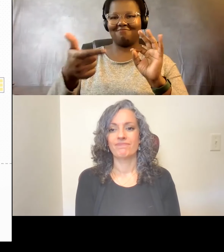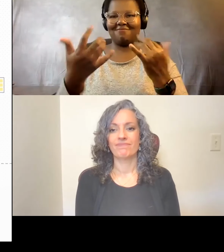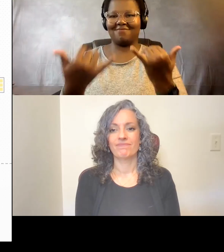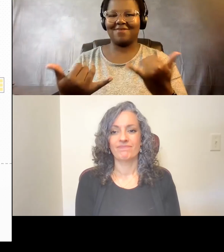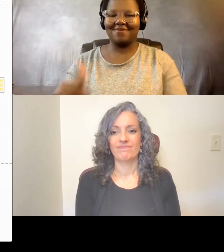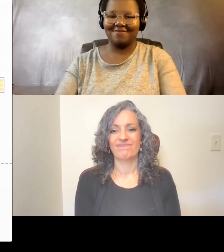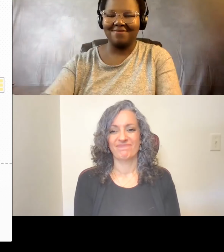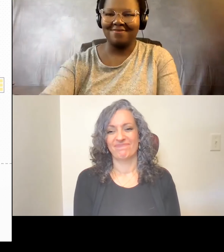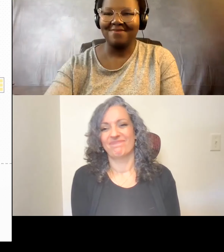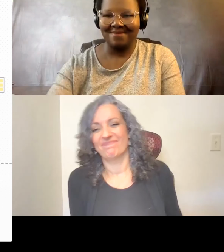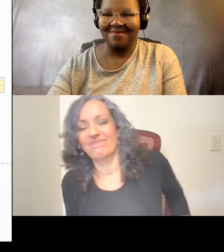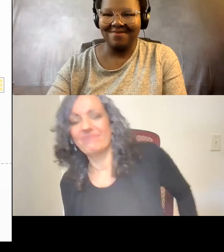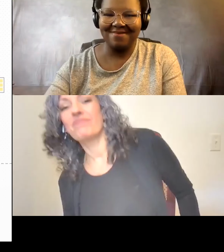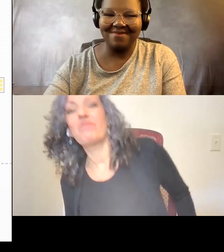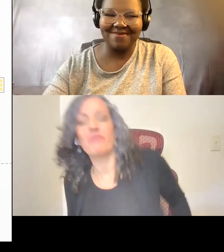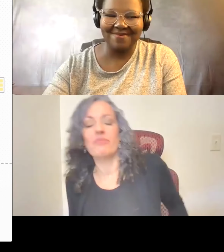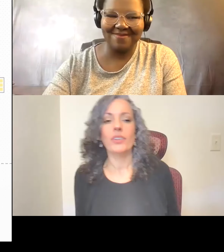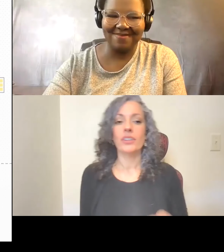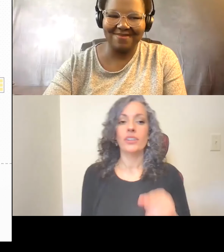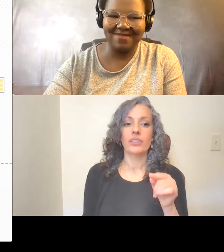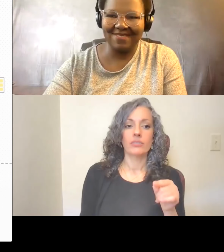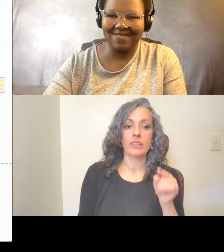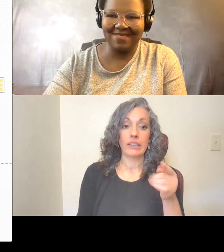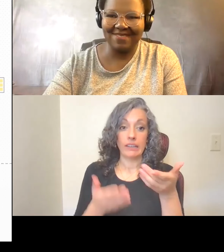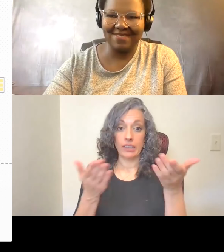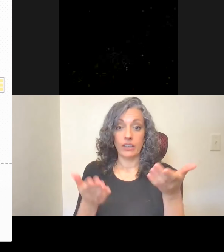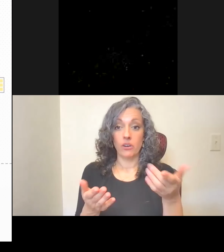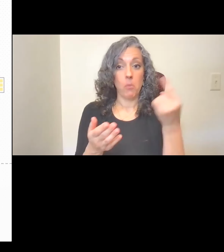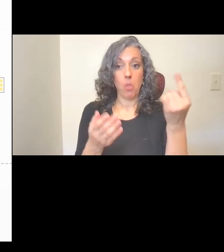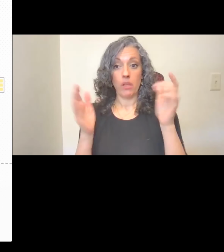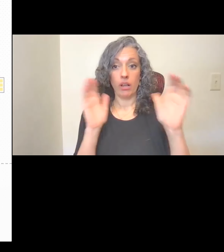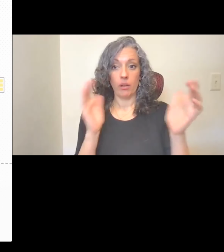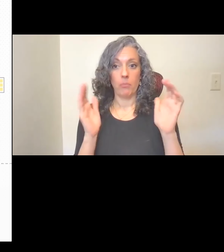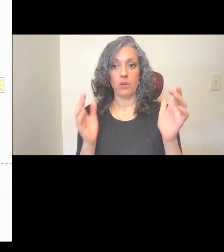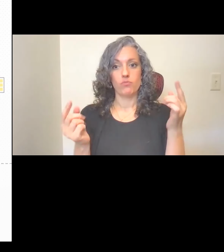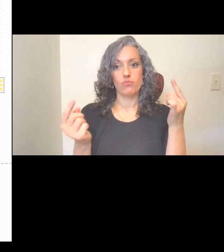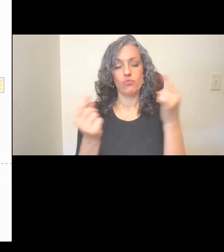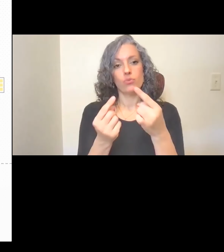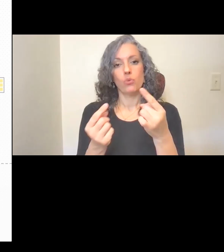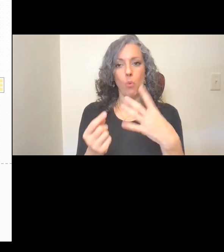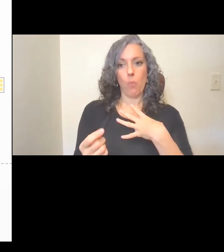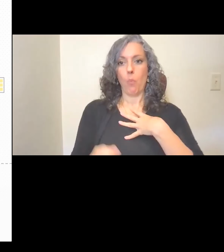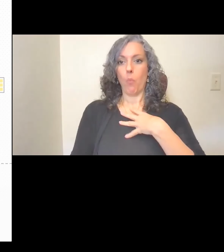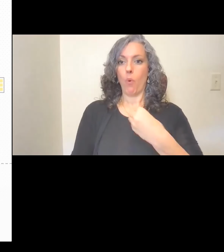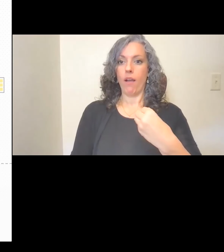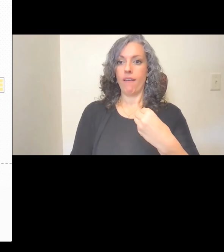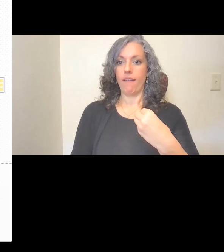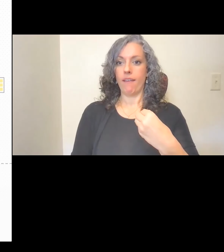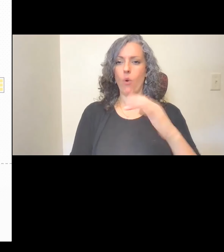AAA criteria. But here I'm only comparing it to white - light background or a dark background.